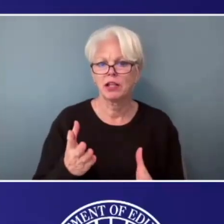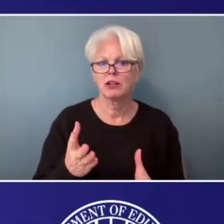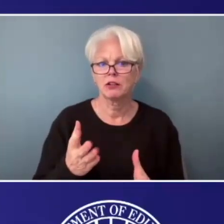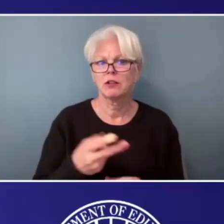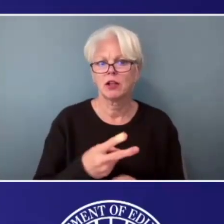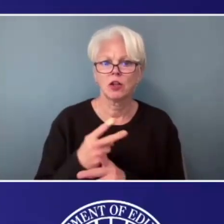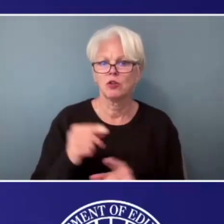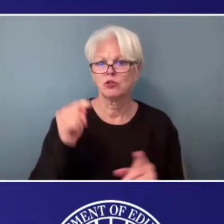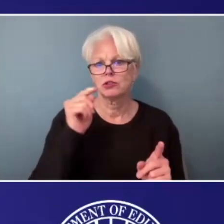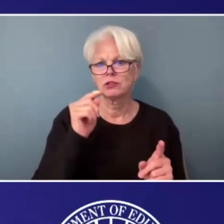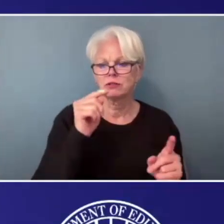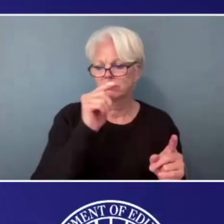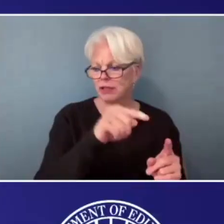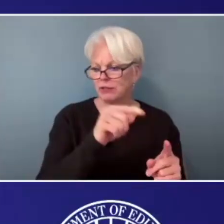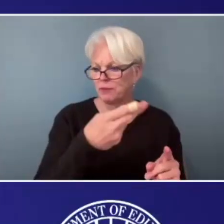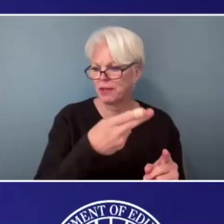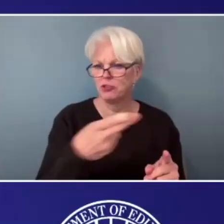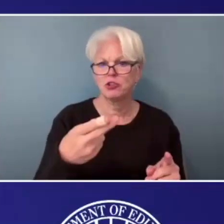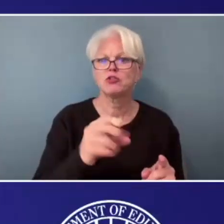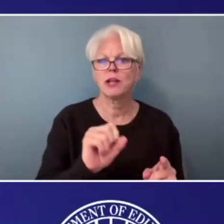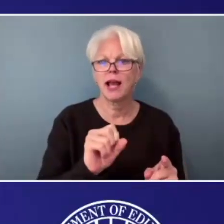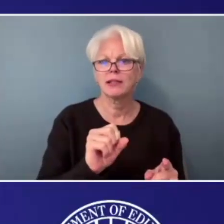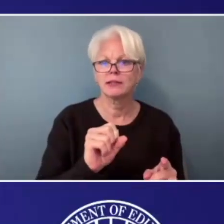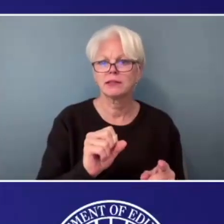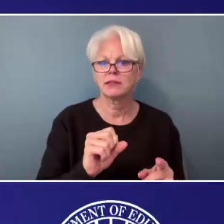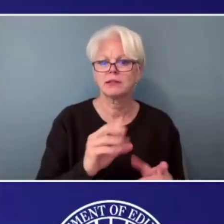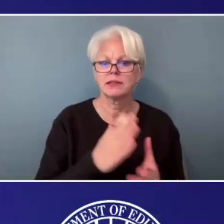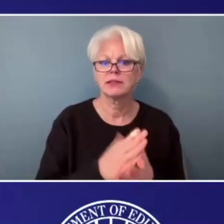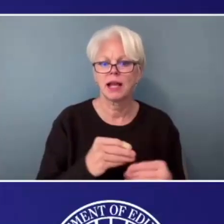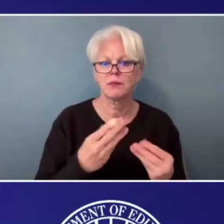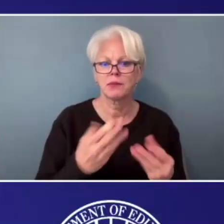Services. And the intent of that language